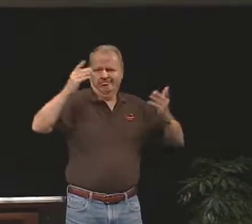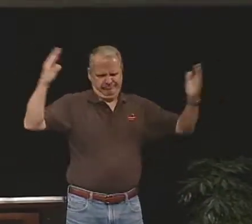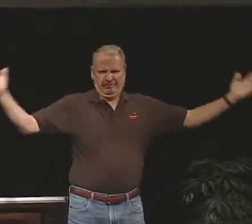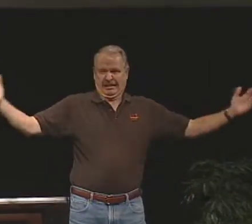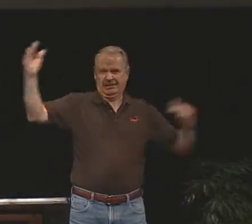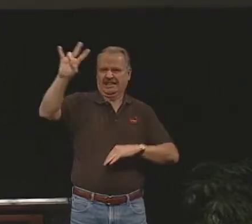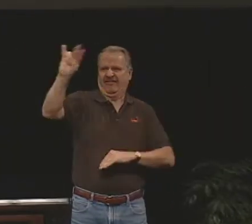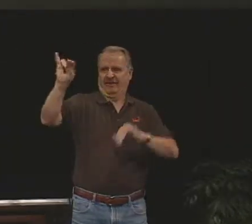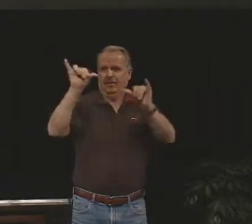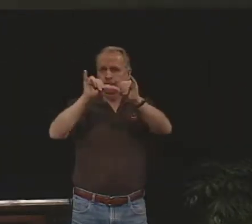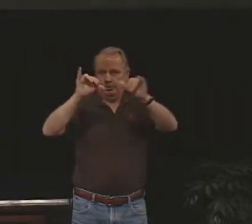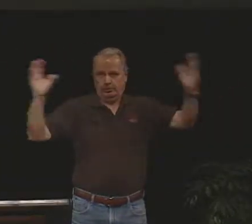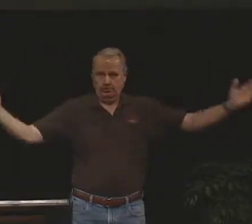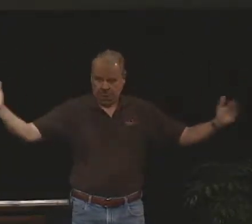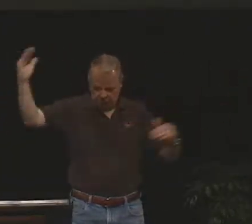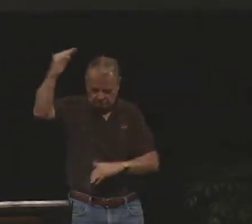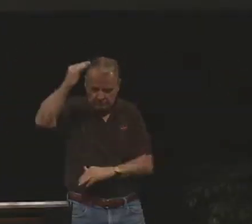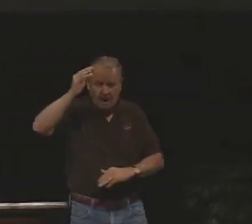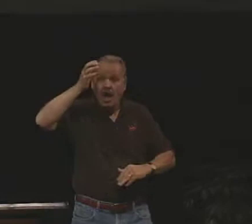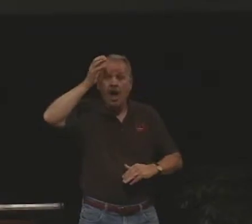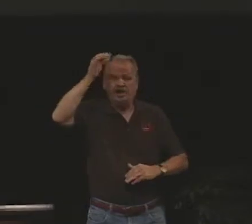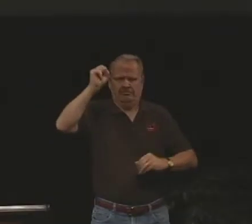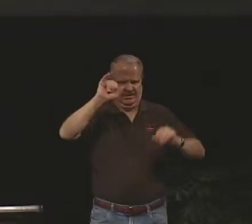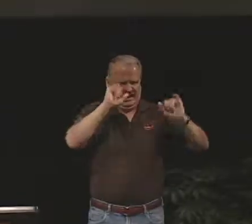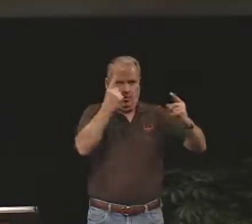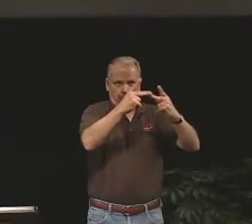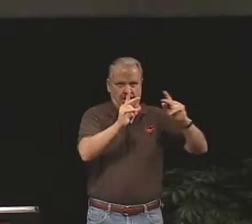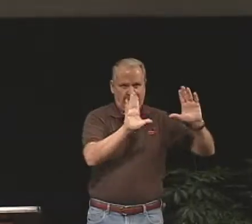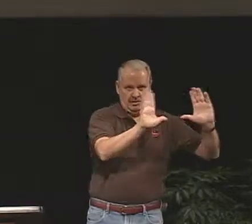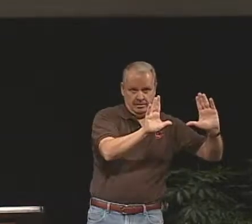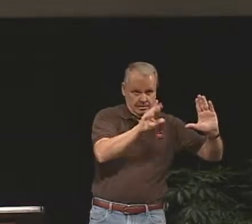So with this technology, we acquired a 70-inch TV monitor.